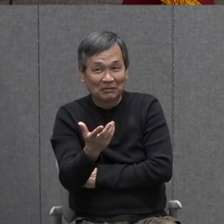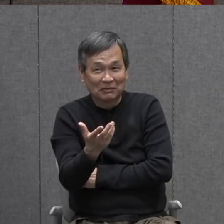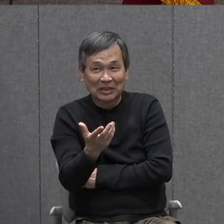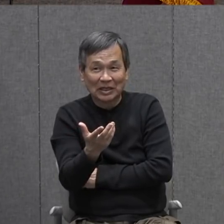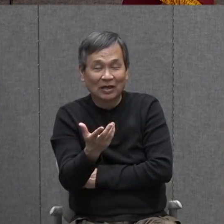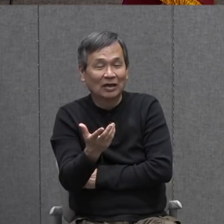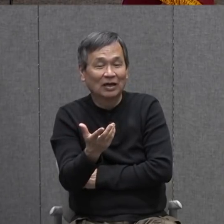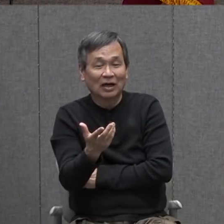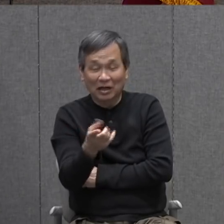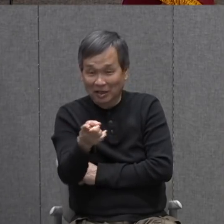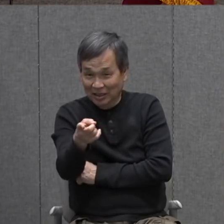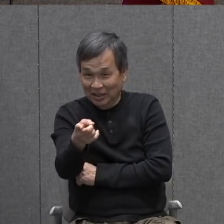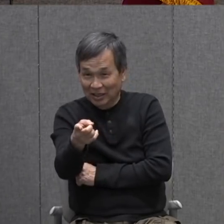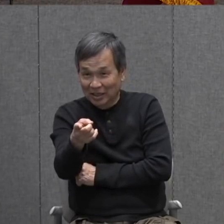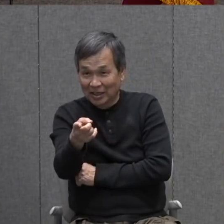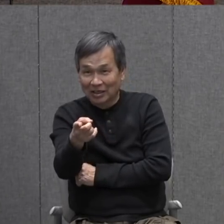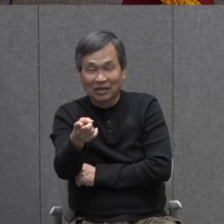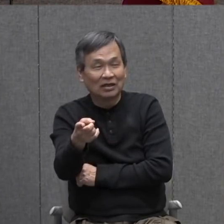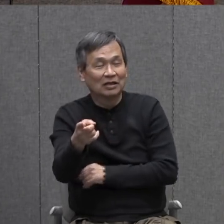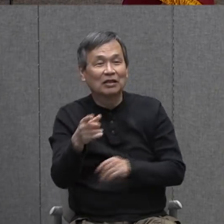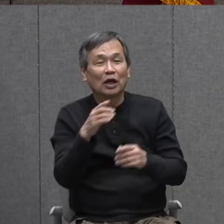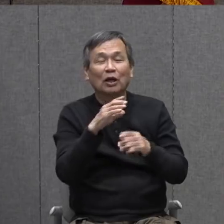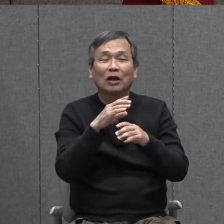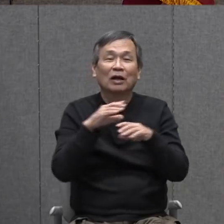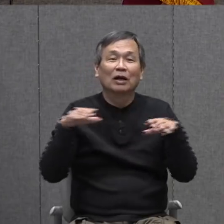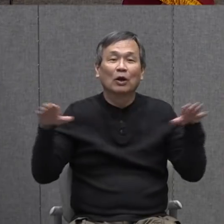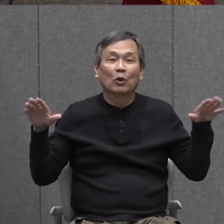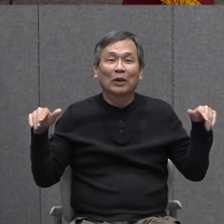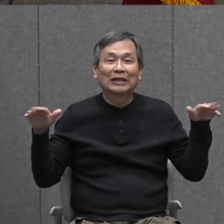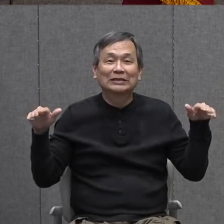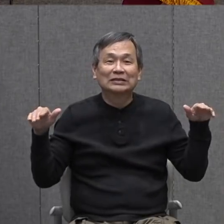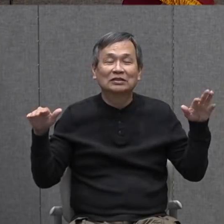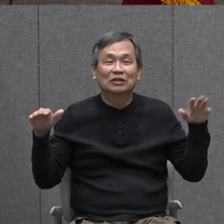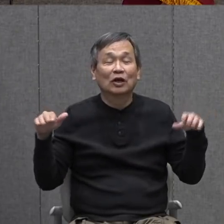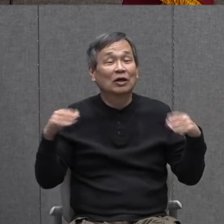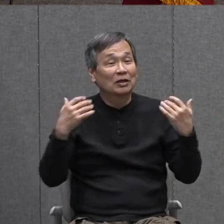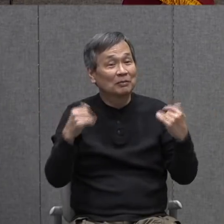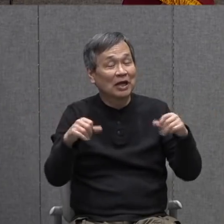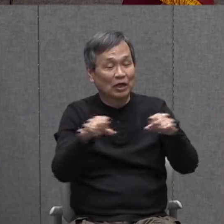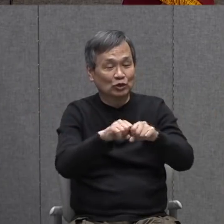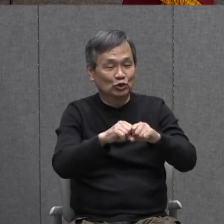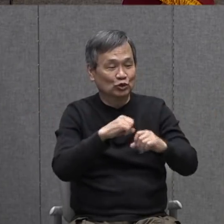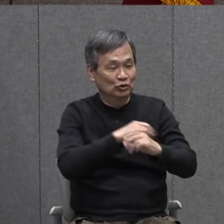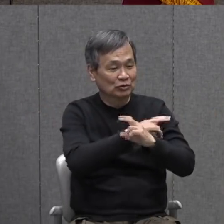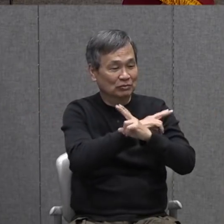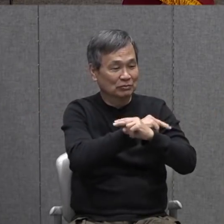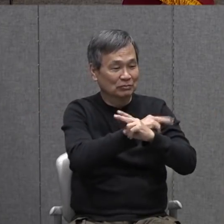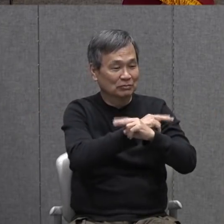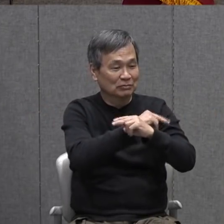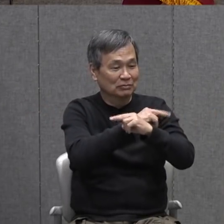Bingo, I made little wings for the back of my shoe so now my shoe can fly. It couldn't have done that before.